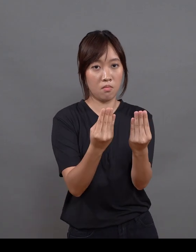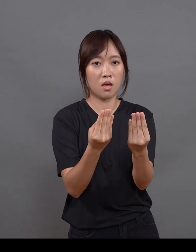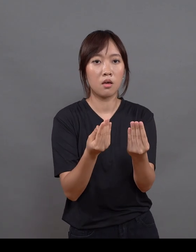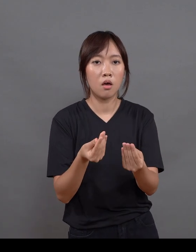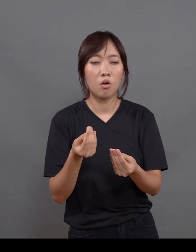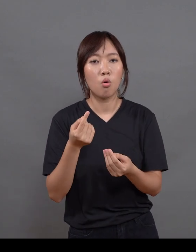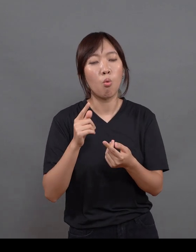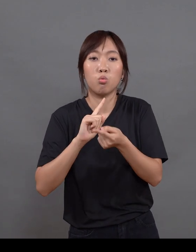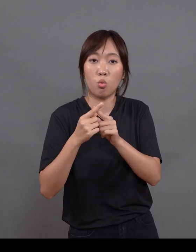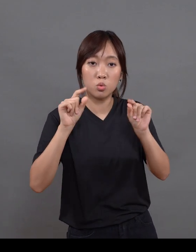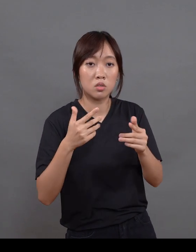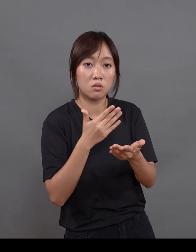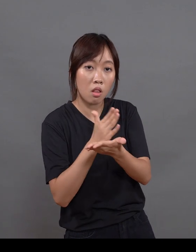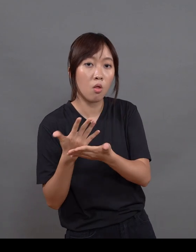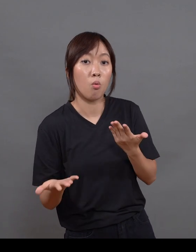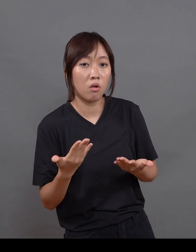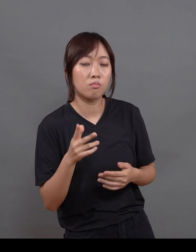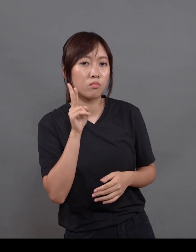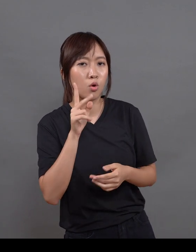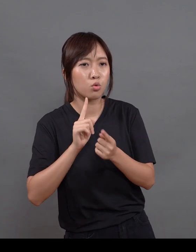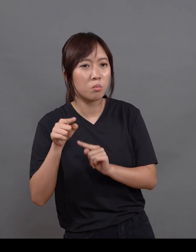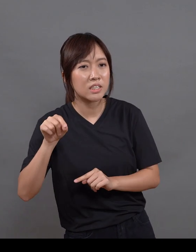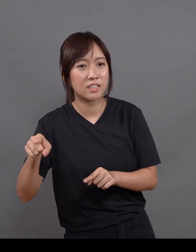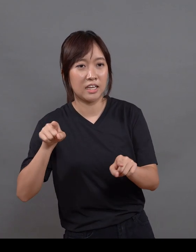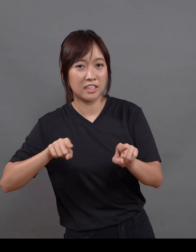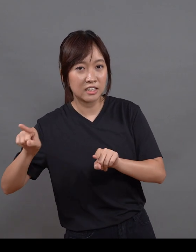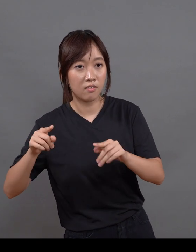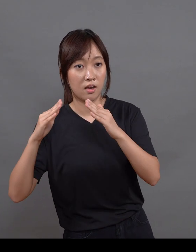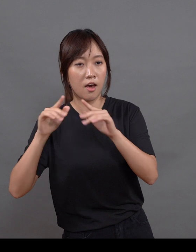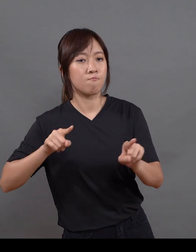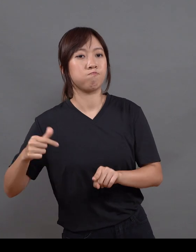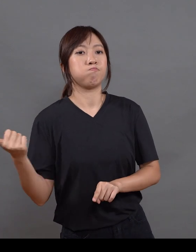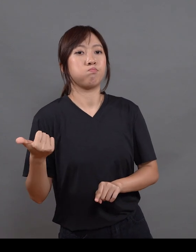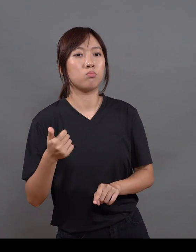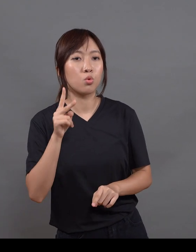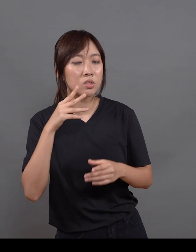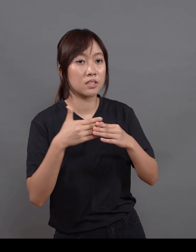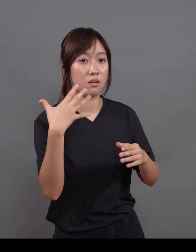It could imply a certain meaning like he’s the commander and manages the overall situation